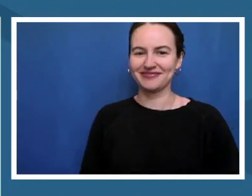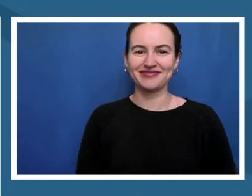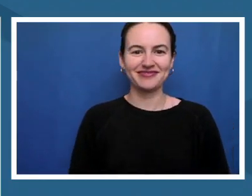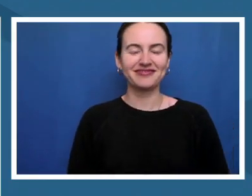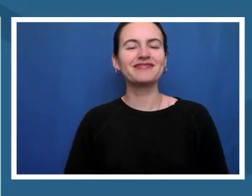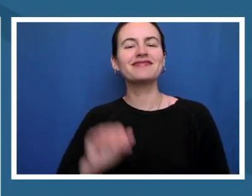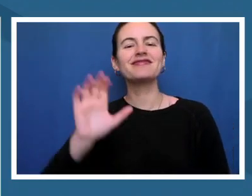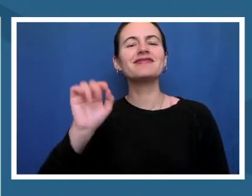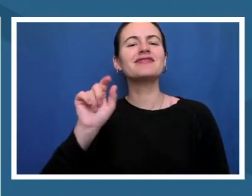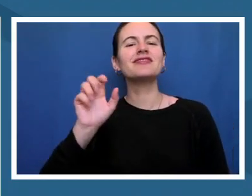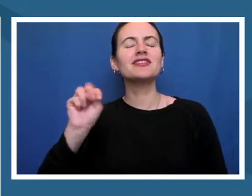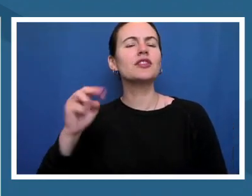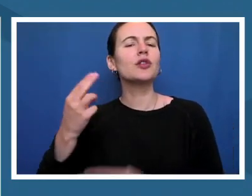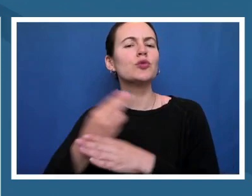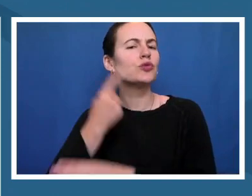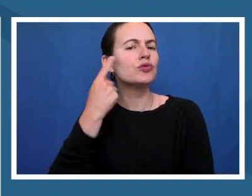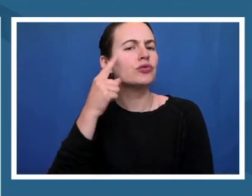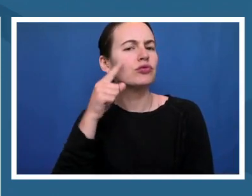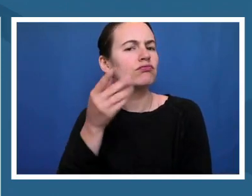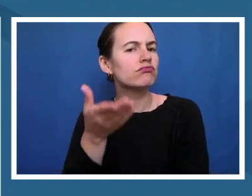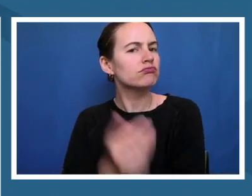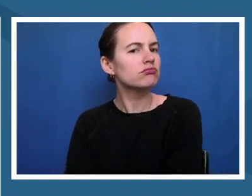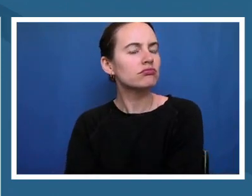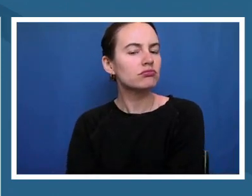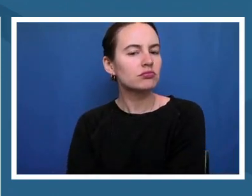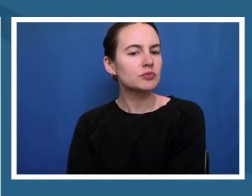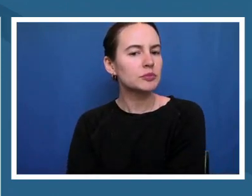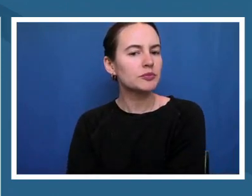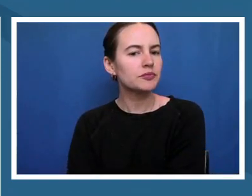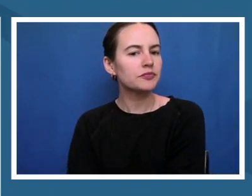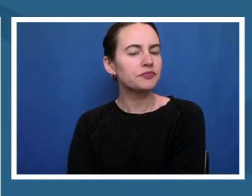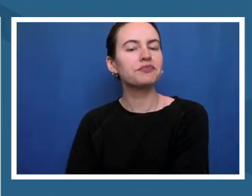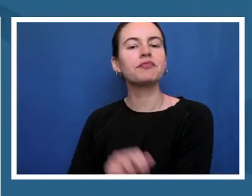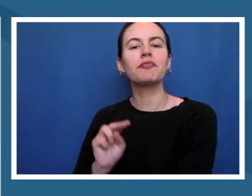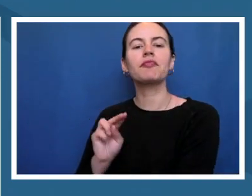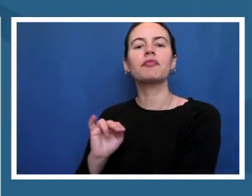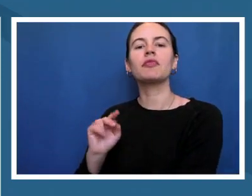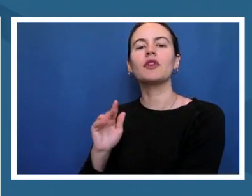for well it's a little sharp